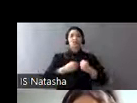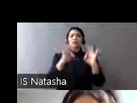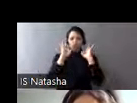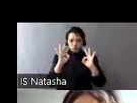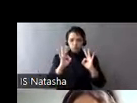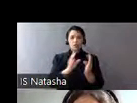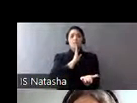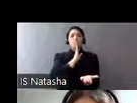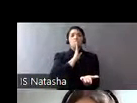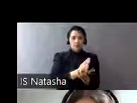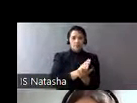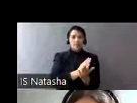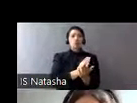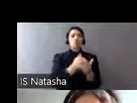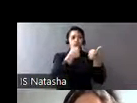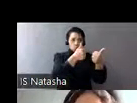about persons with disabilities.